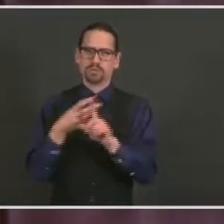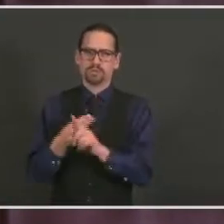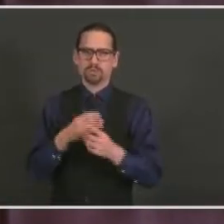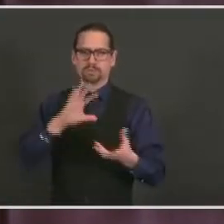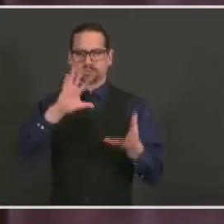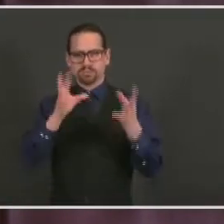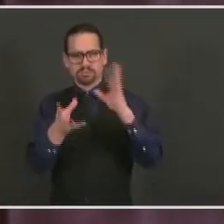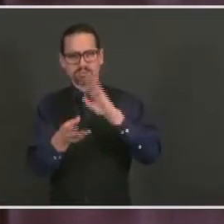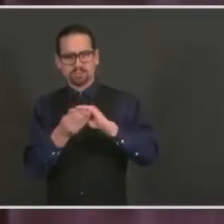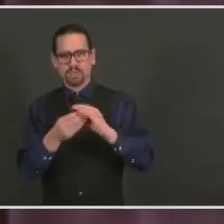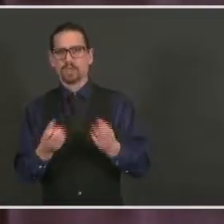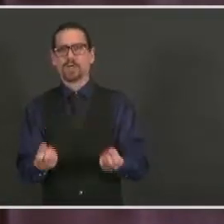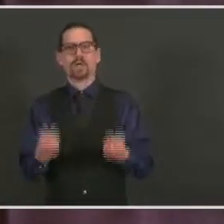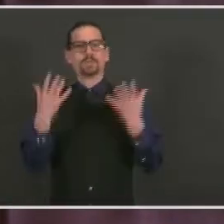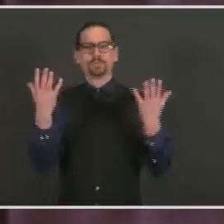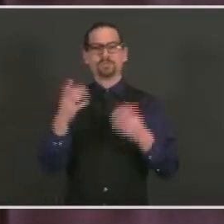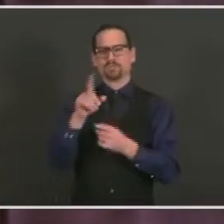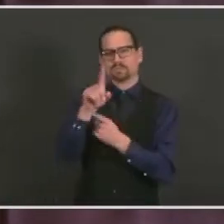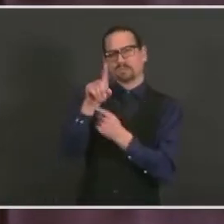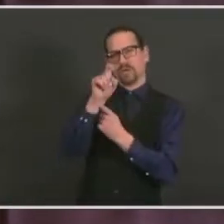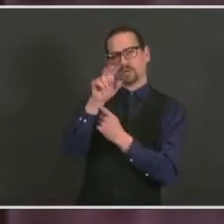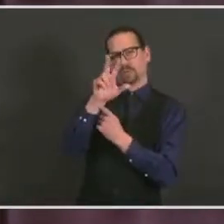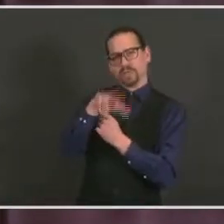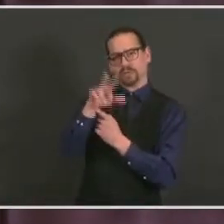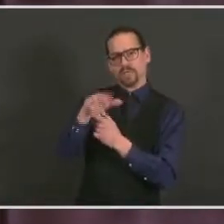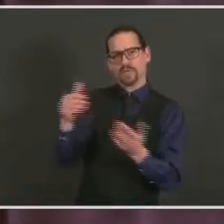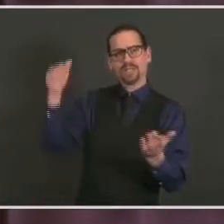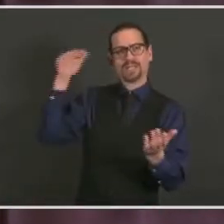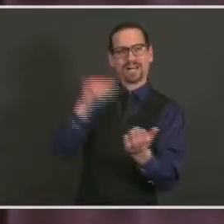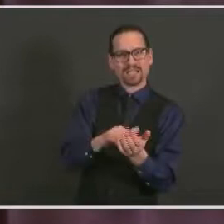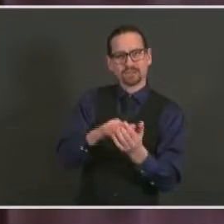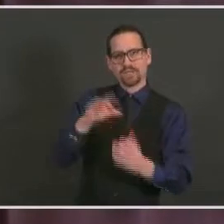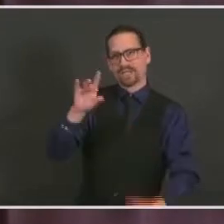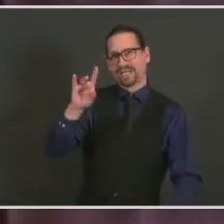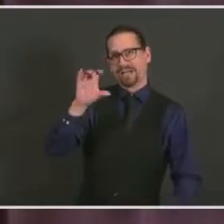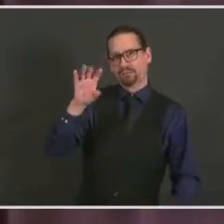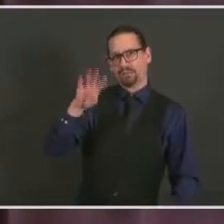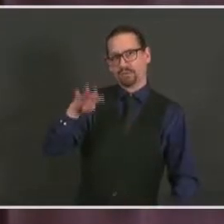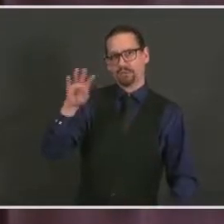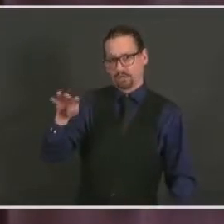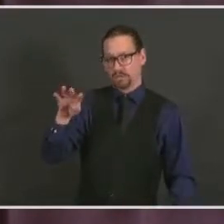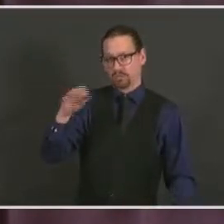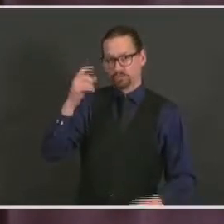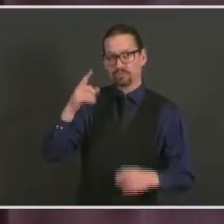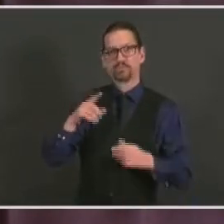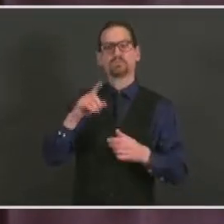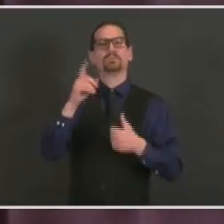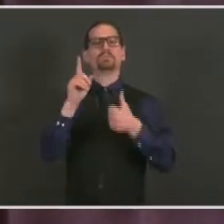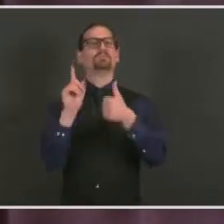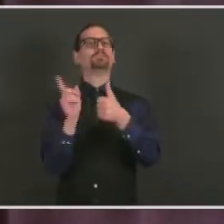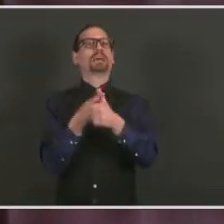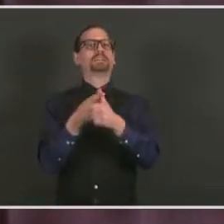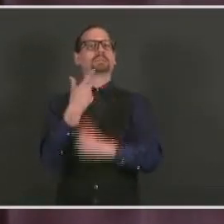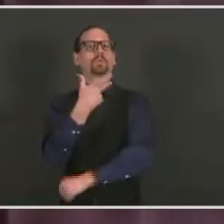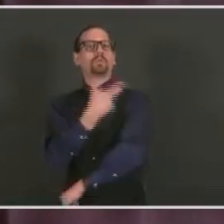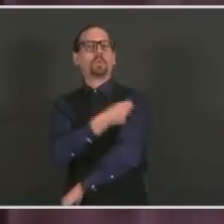BACKS. A NATION CAMPAIGN. TO DATE. 133,844 DOSES HAVE BEEN